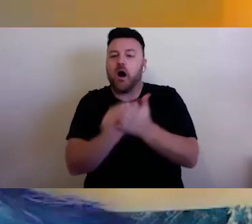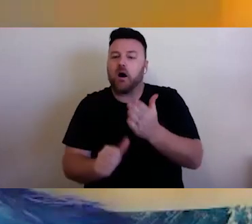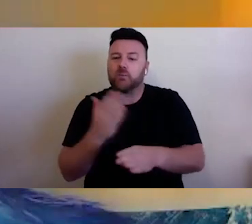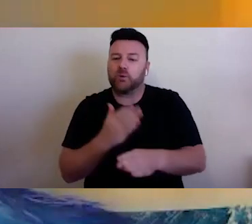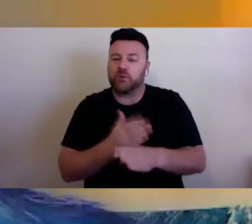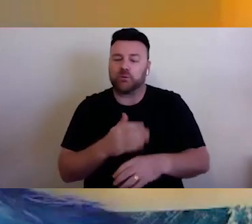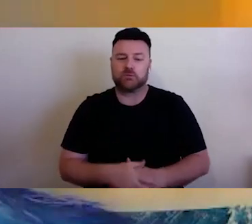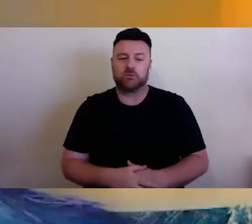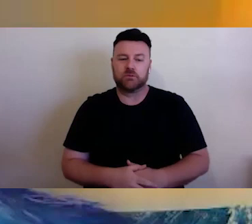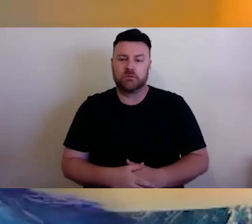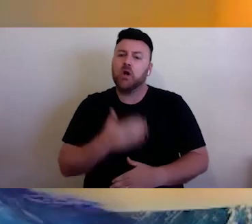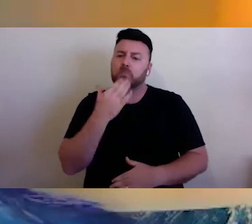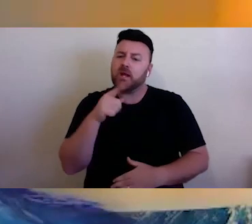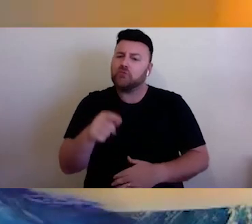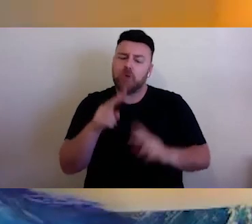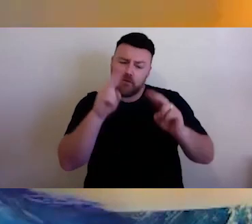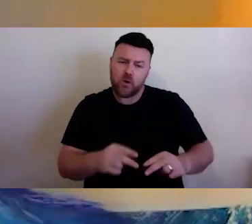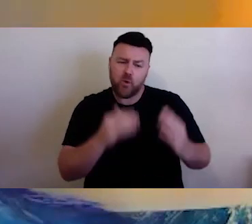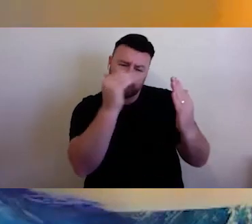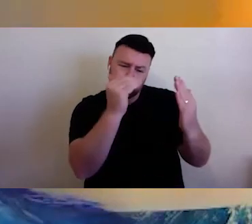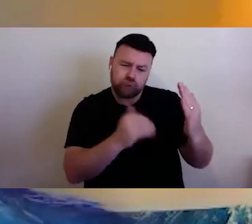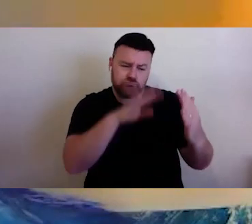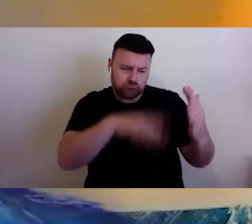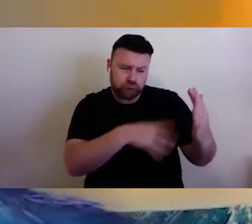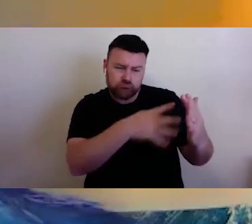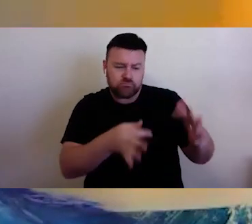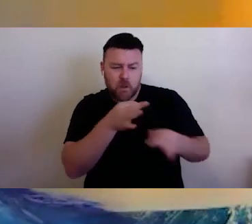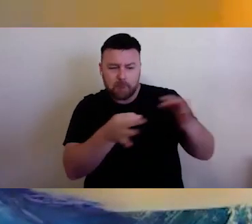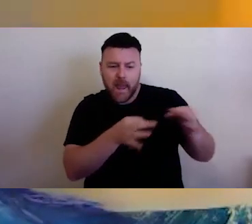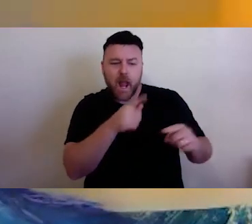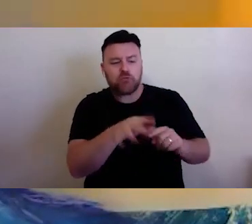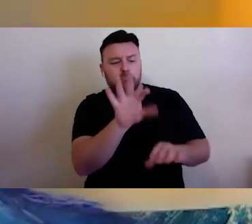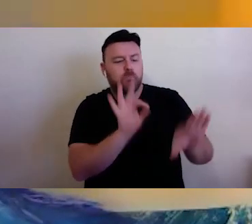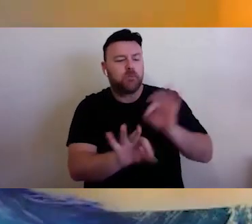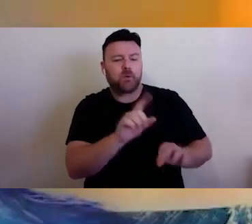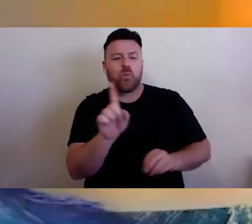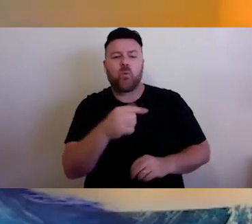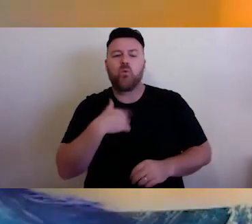schedule and to choose what might work for you. Before I hand over to